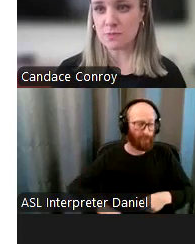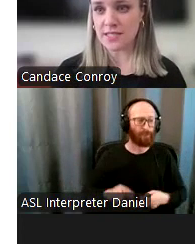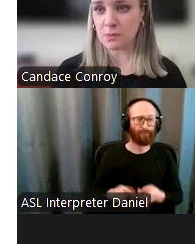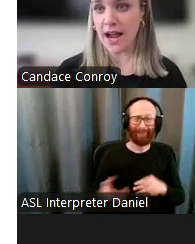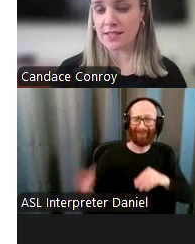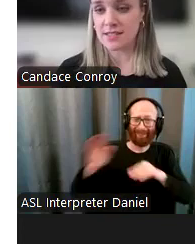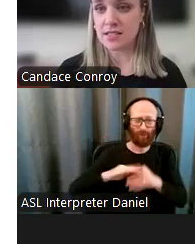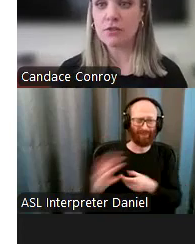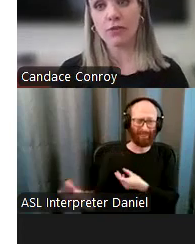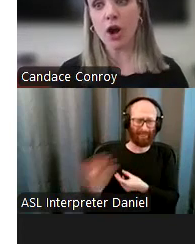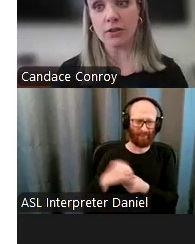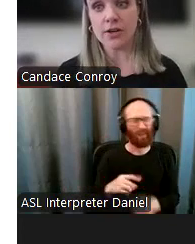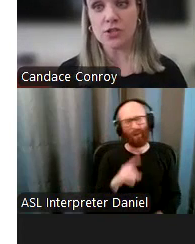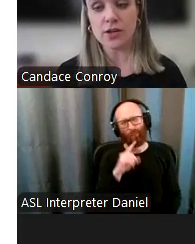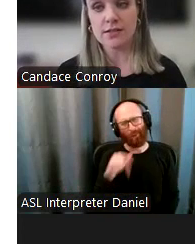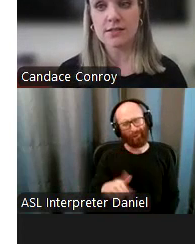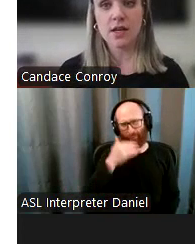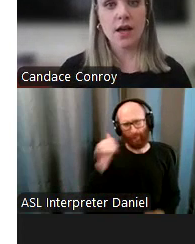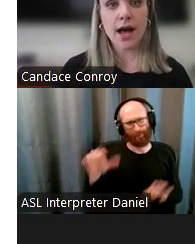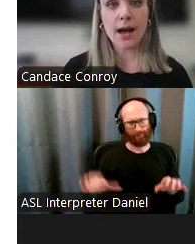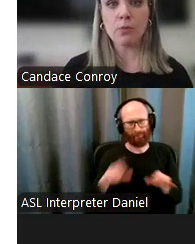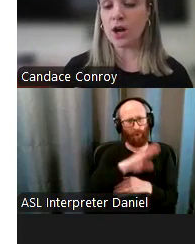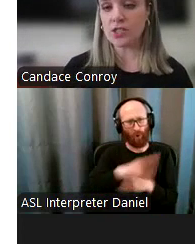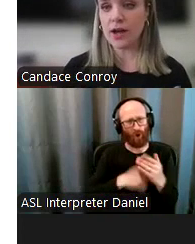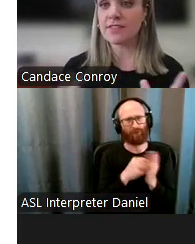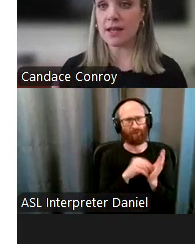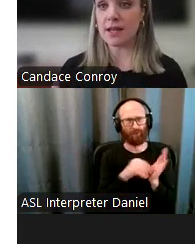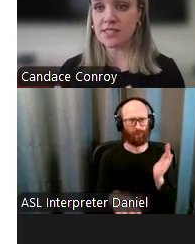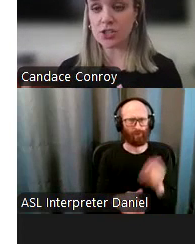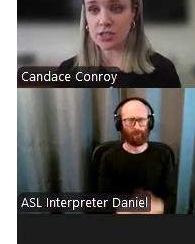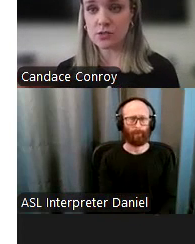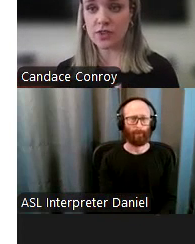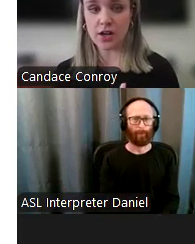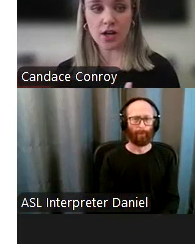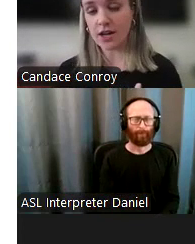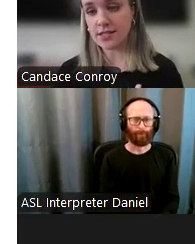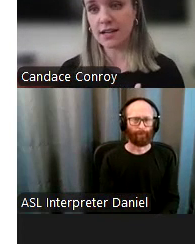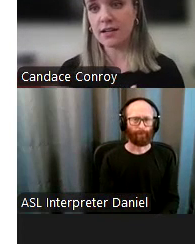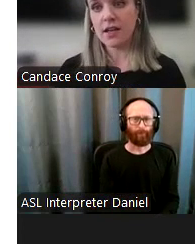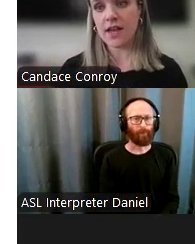best practices for all of our students. We also have subsections within our content that